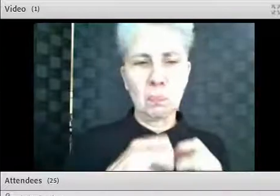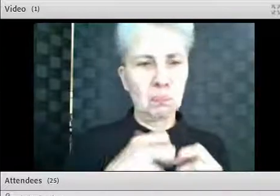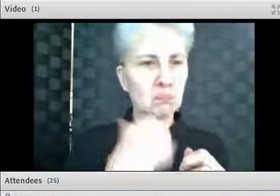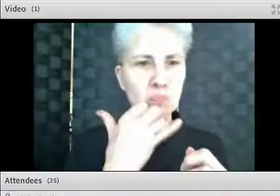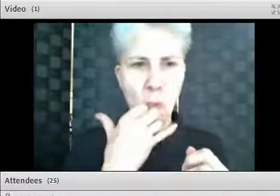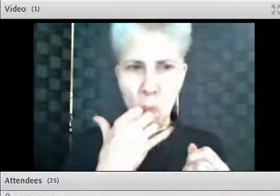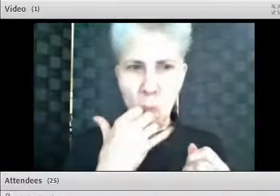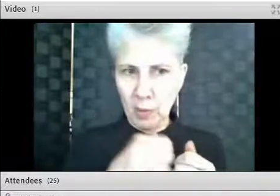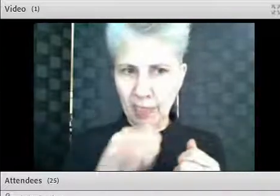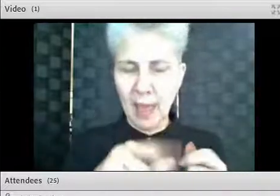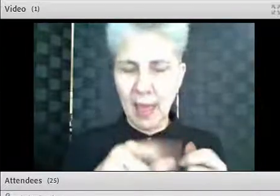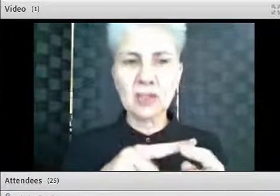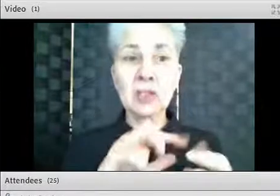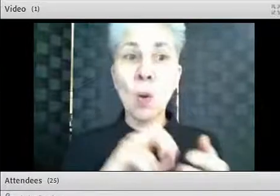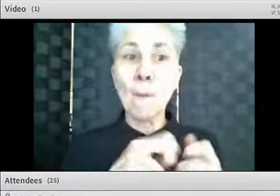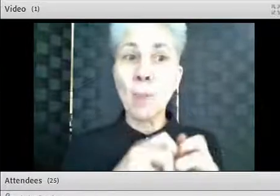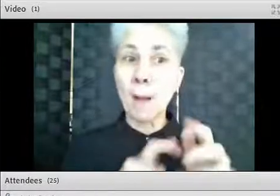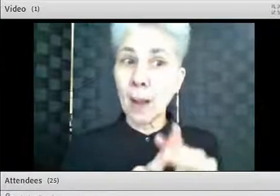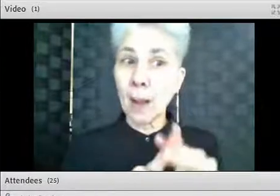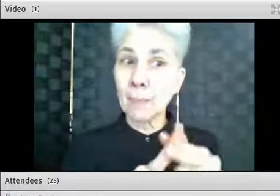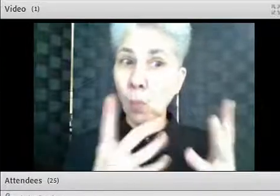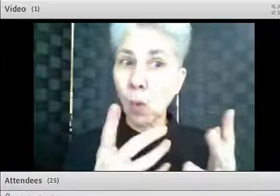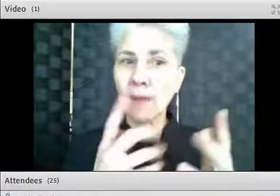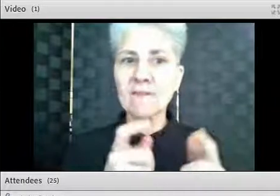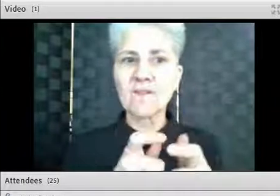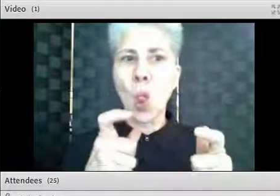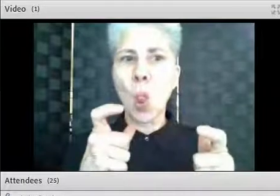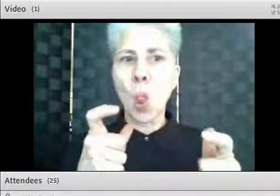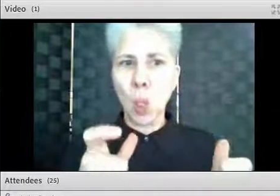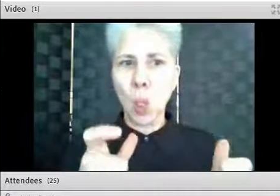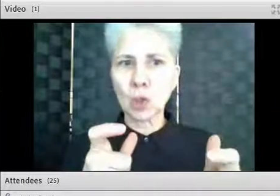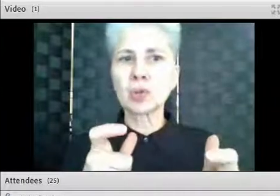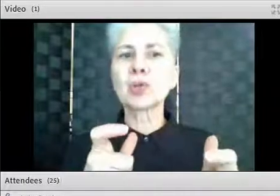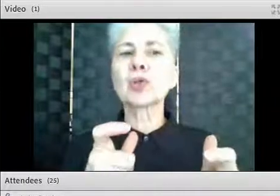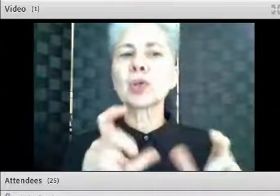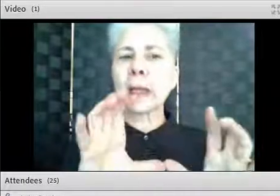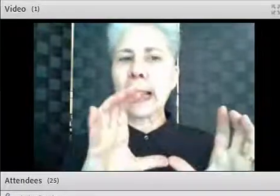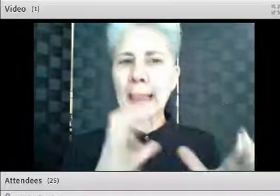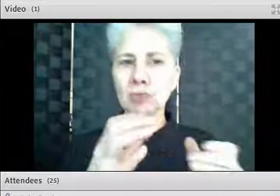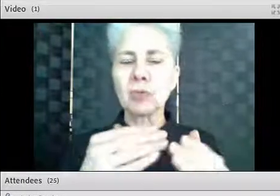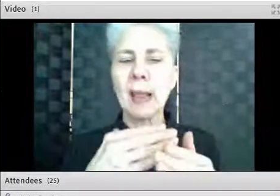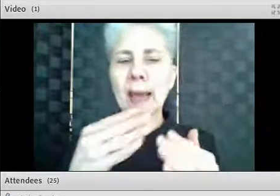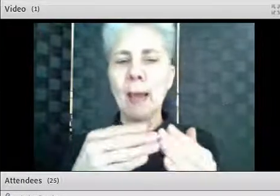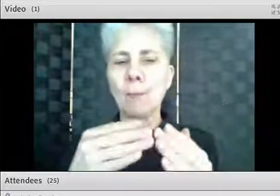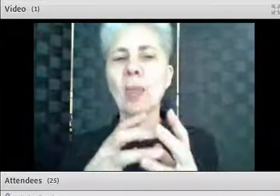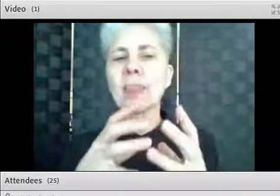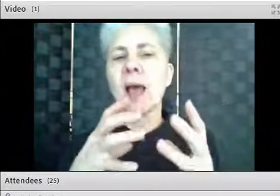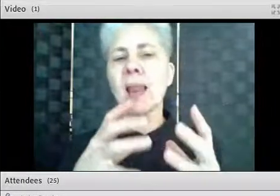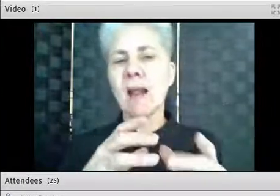It's just the problem is that for larger collections you're going to end up with a lot of the same call number.